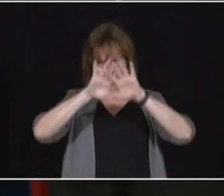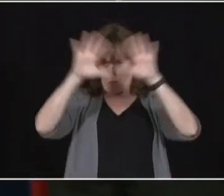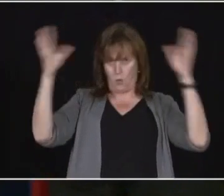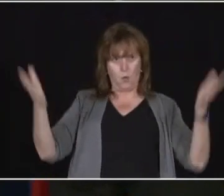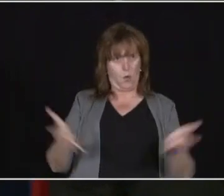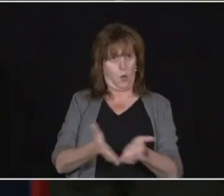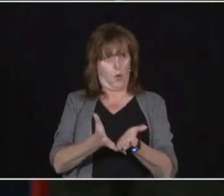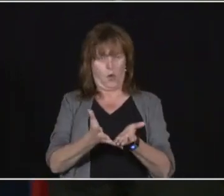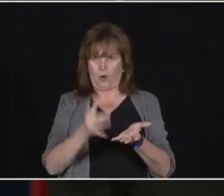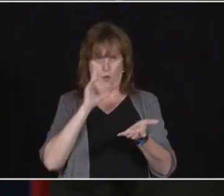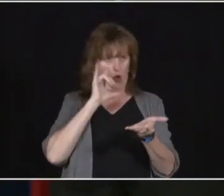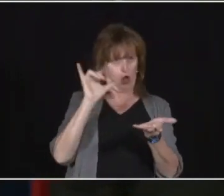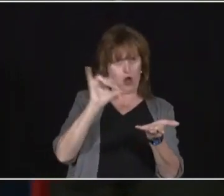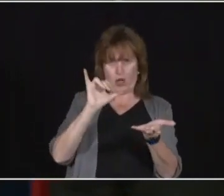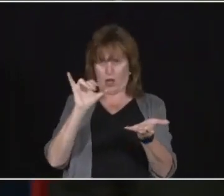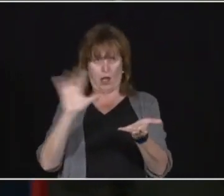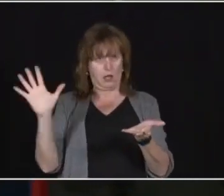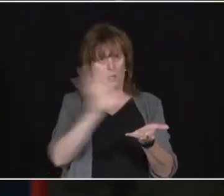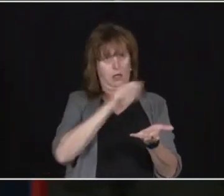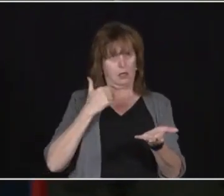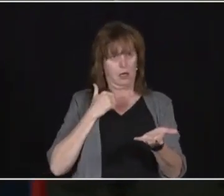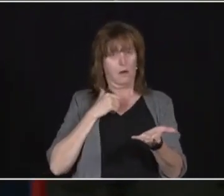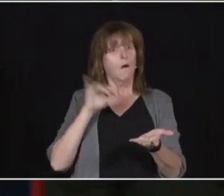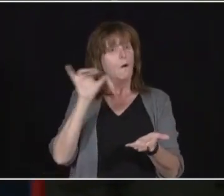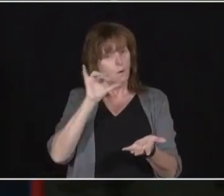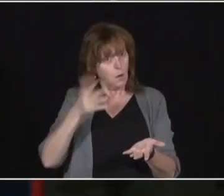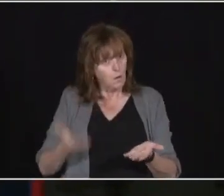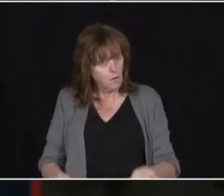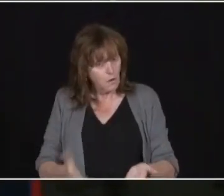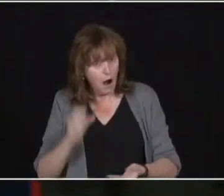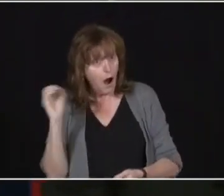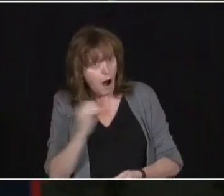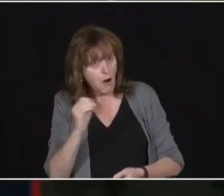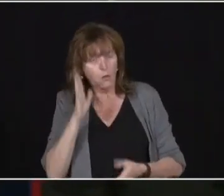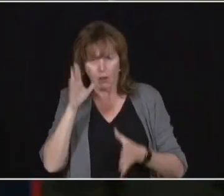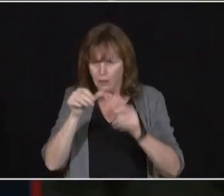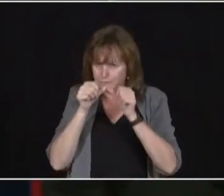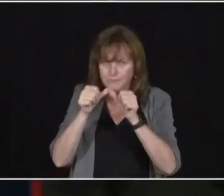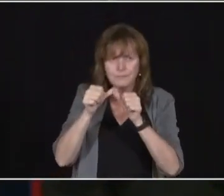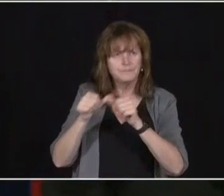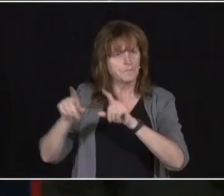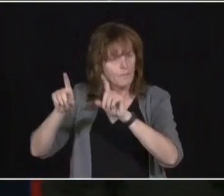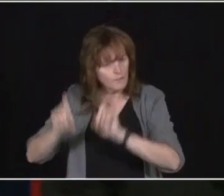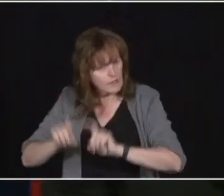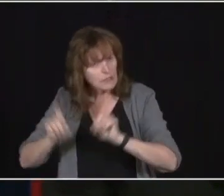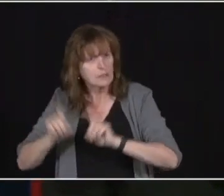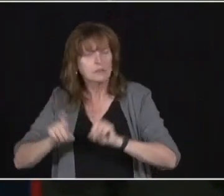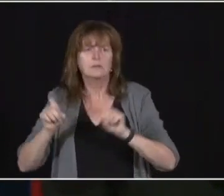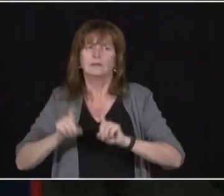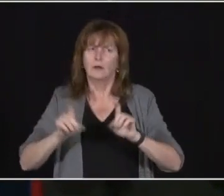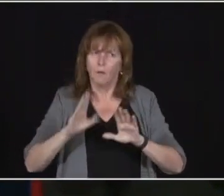But we are going to make sure that we continue with our testing here as well and our contact tracing, we are able to, right